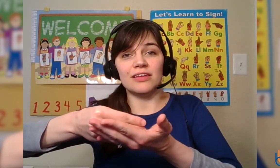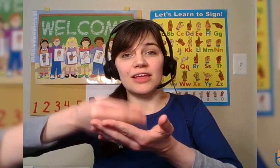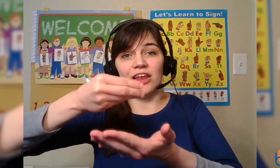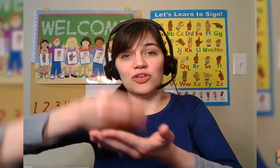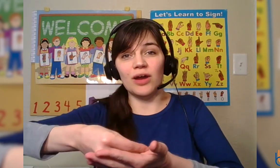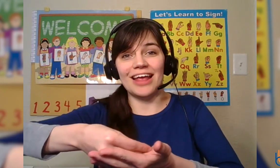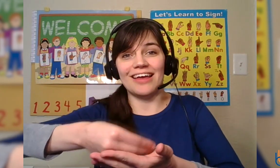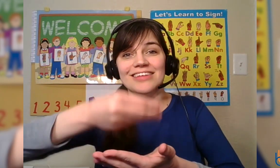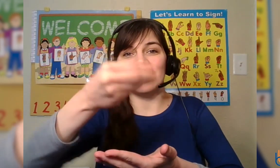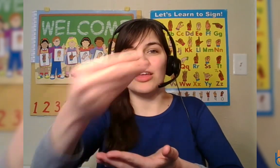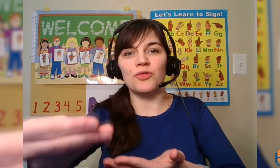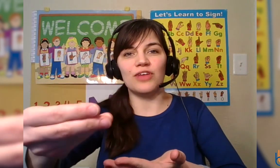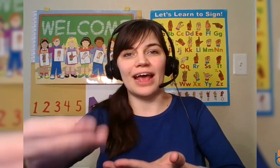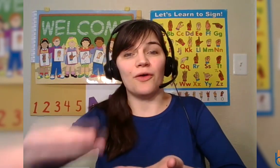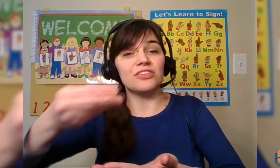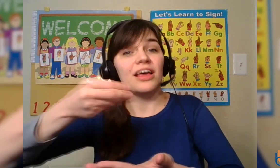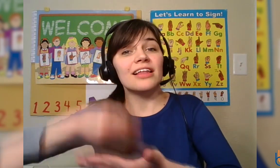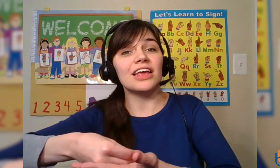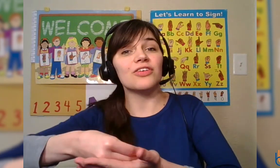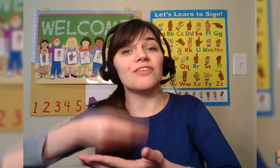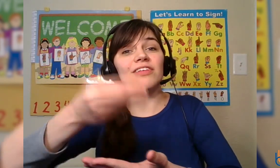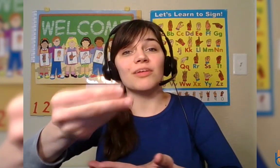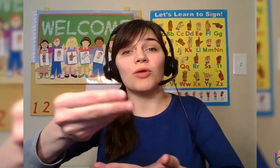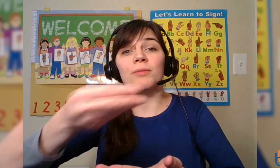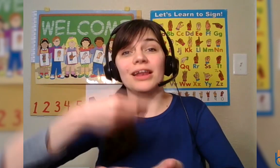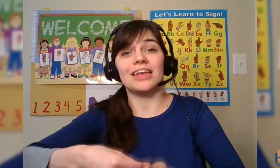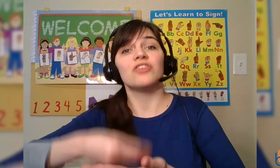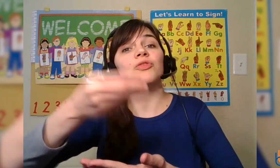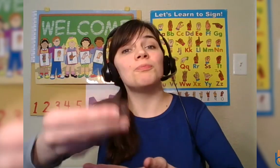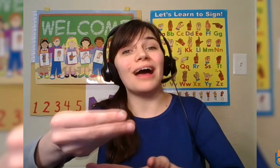your hand and then move it out like you're giving someone money to buy